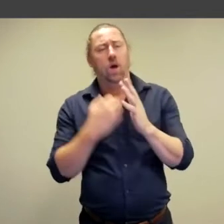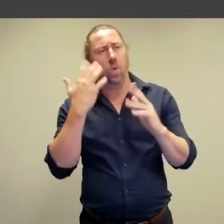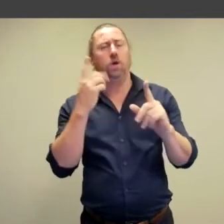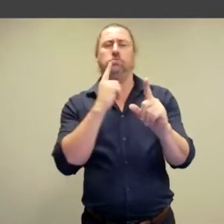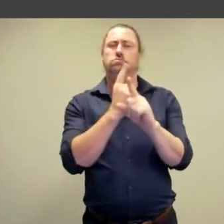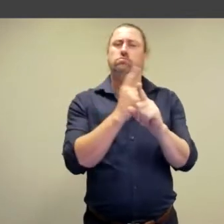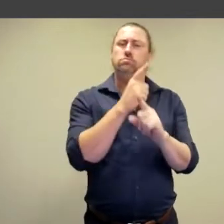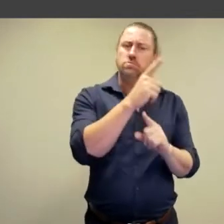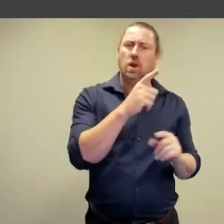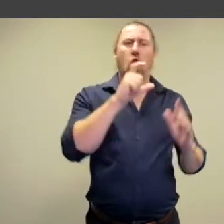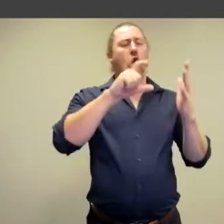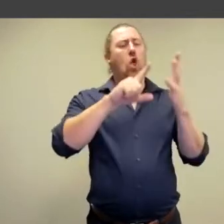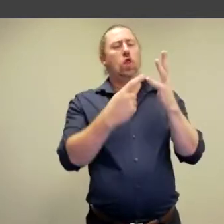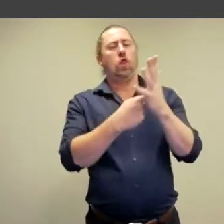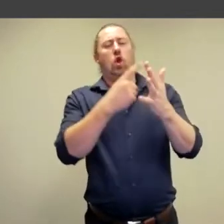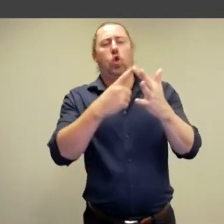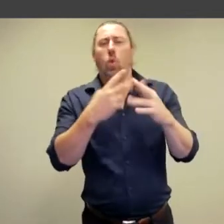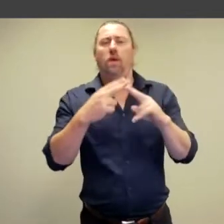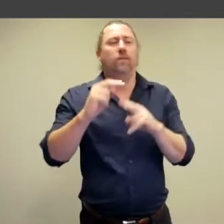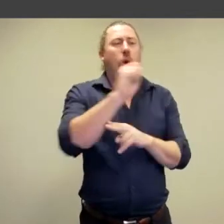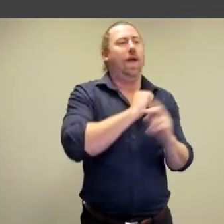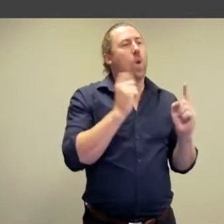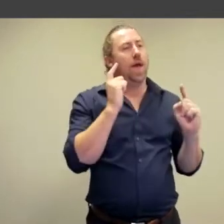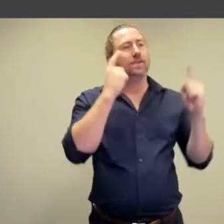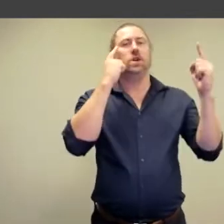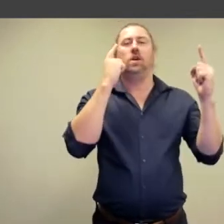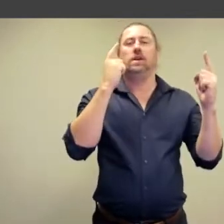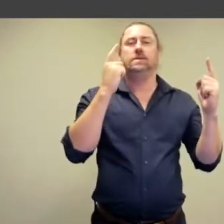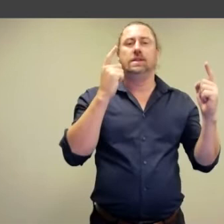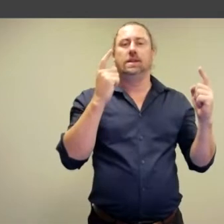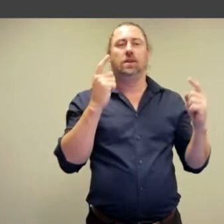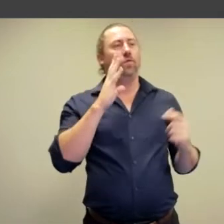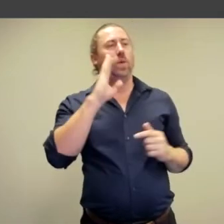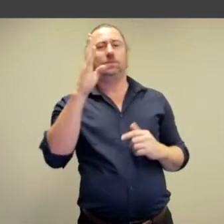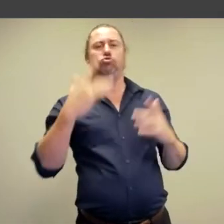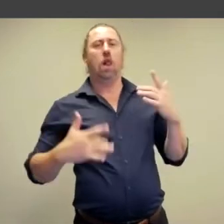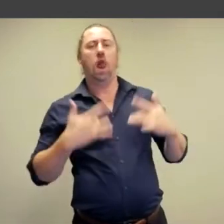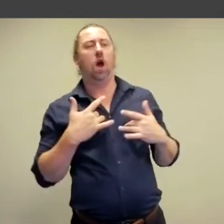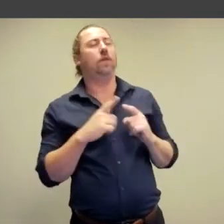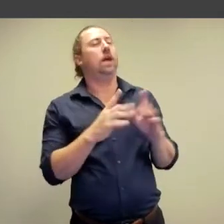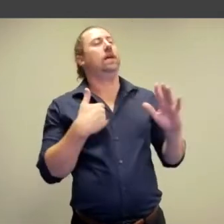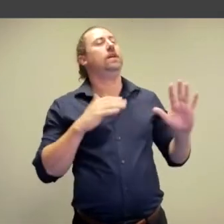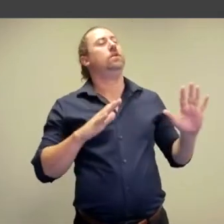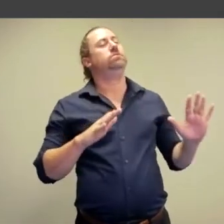cure for the anxiety and sleeplessness